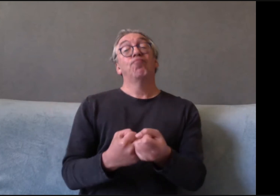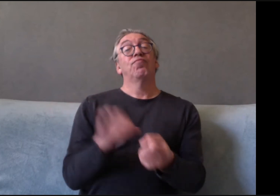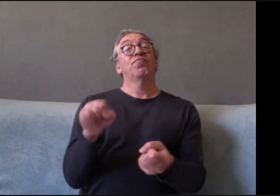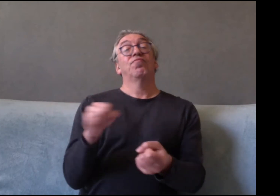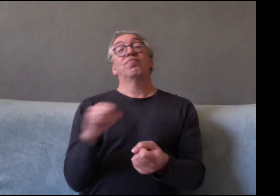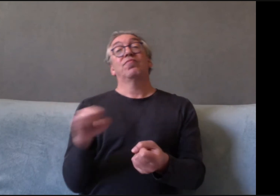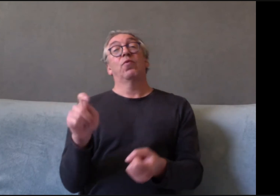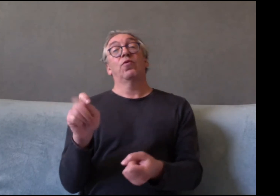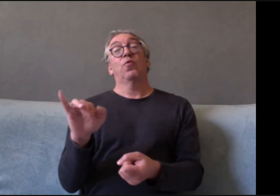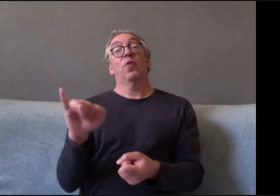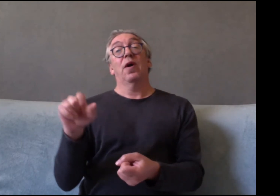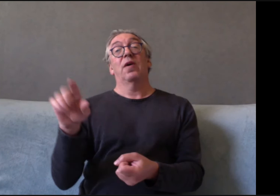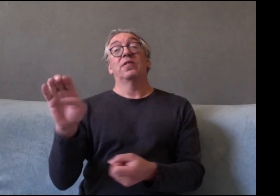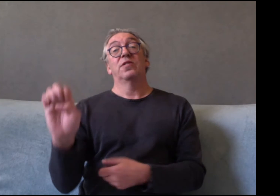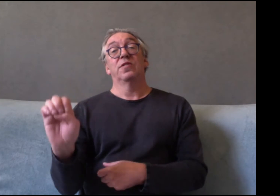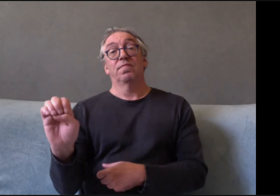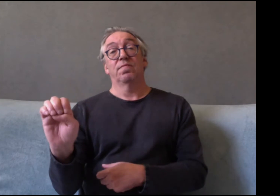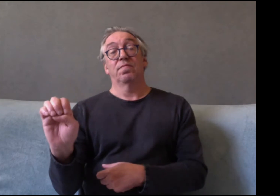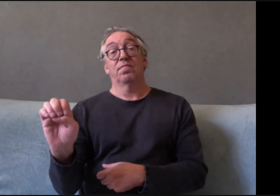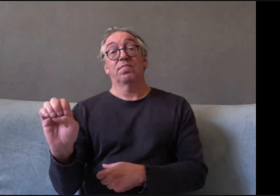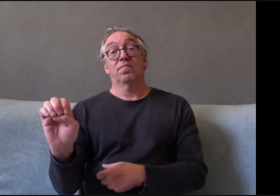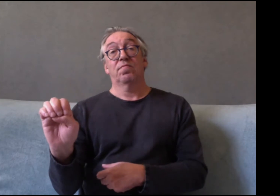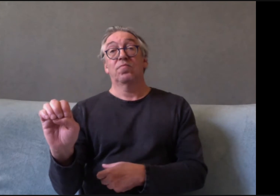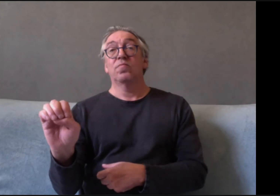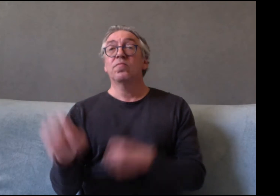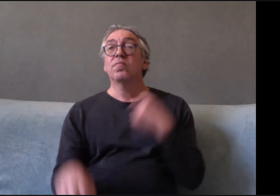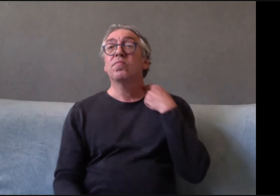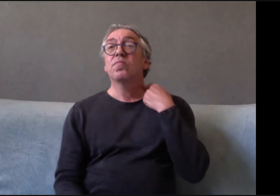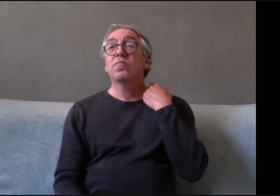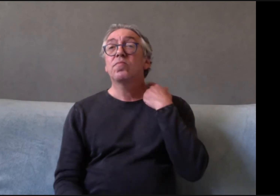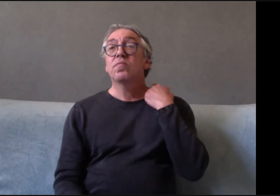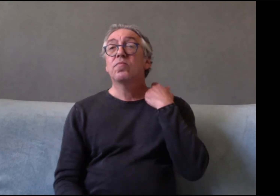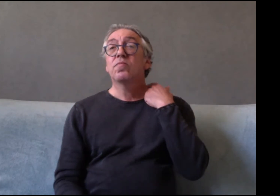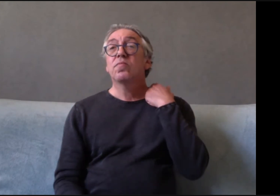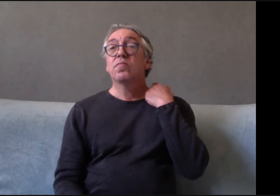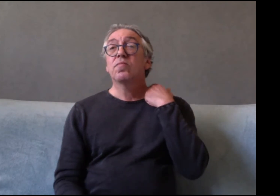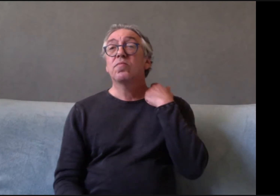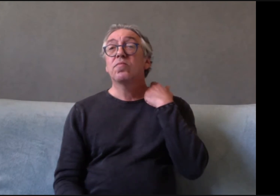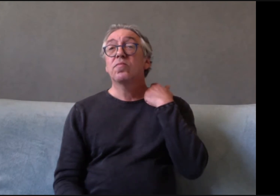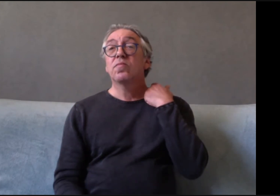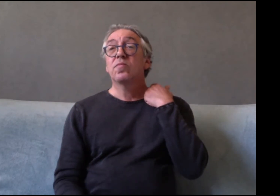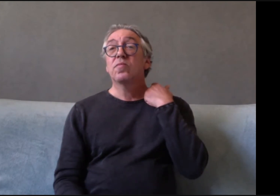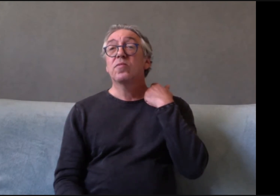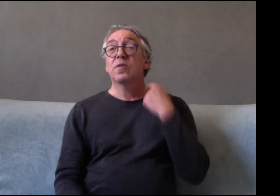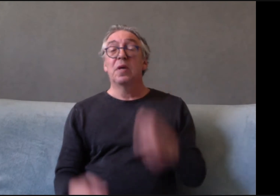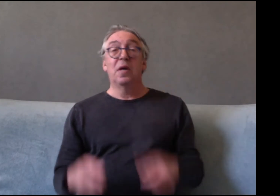My proposal for the future is enhance, to be part of the committee